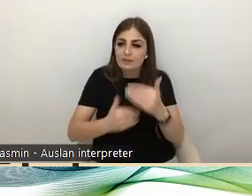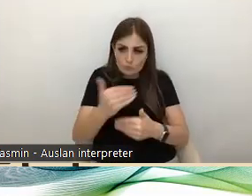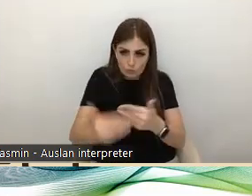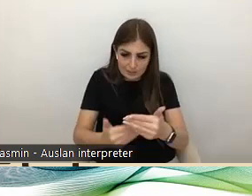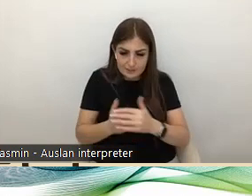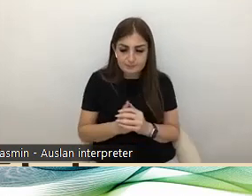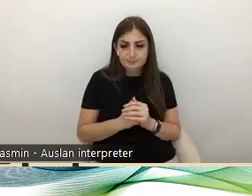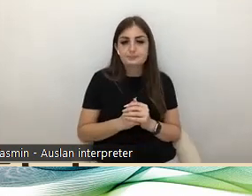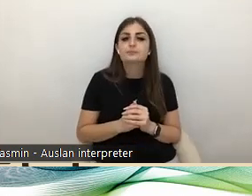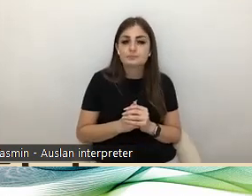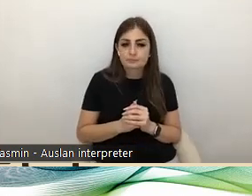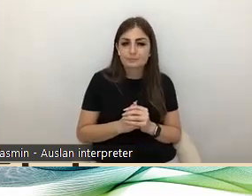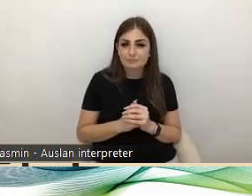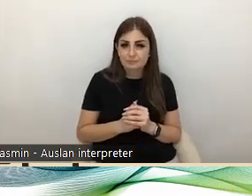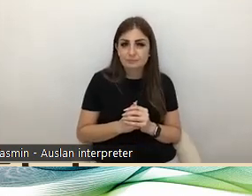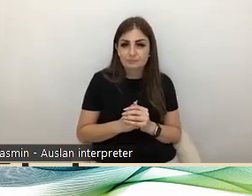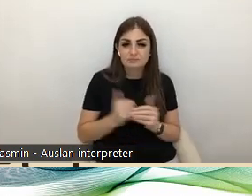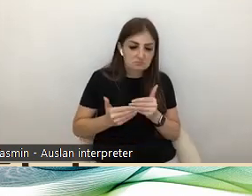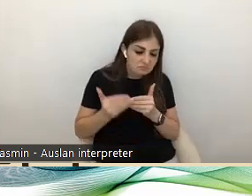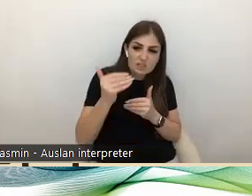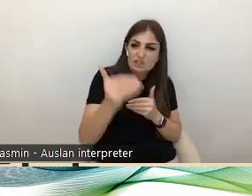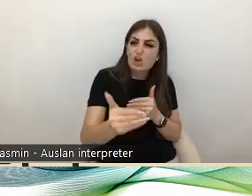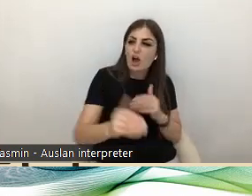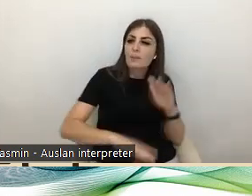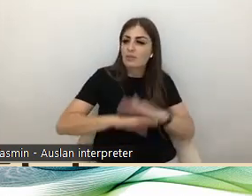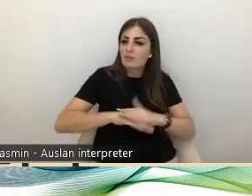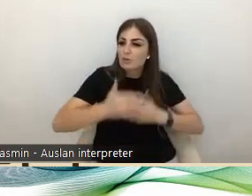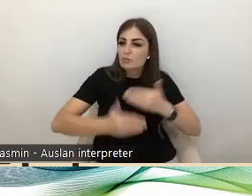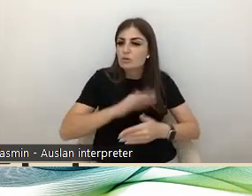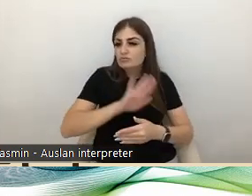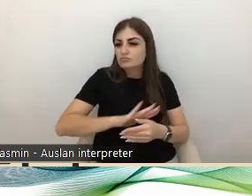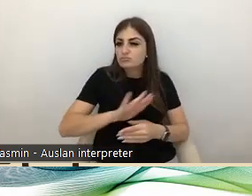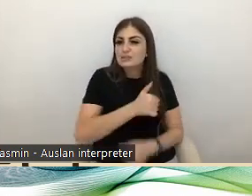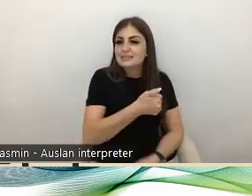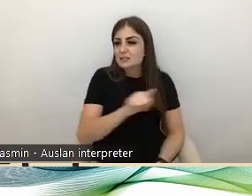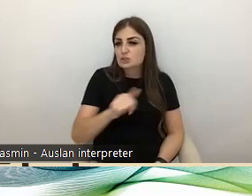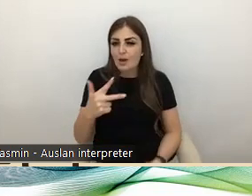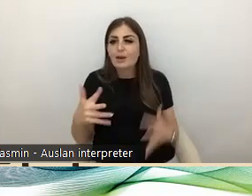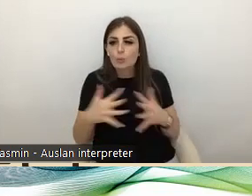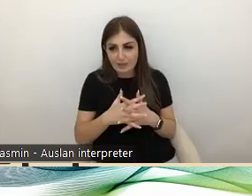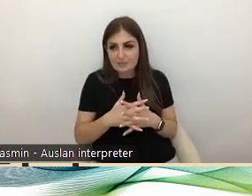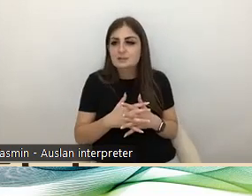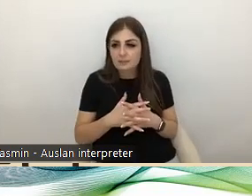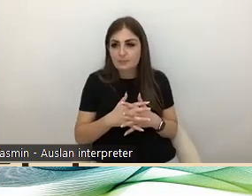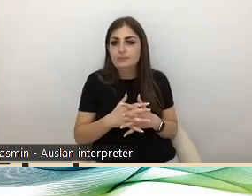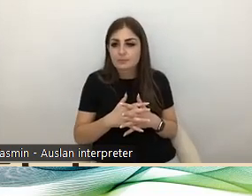The entire length of time of the process is expected to take about 6-8 weeks, it may differ,